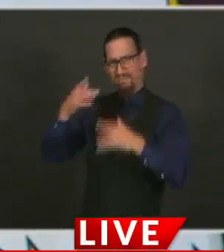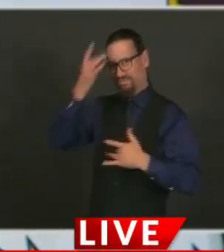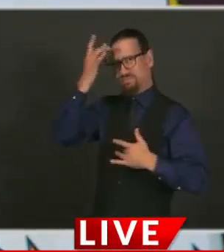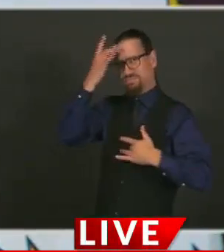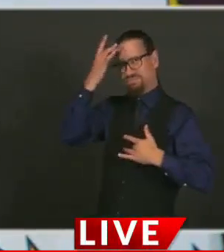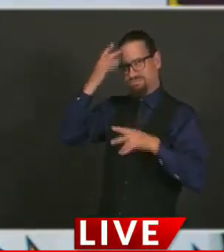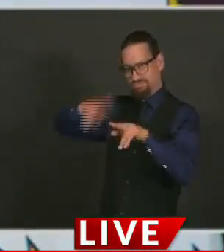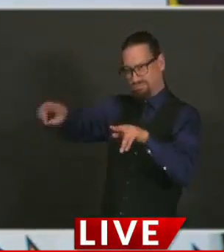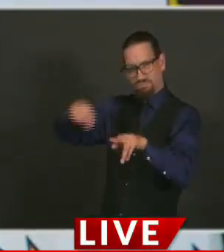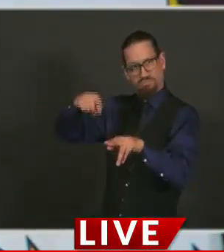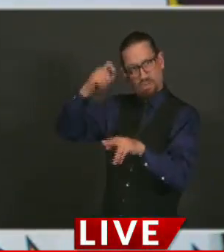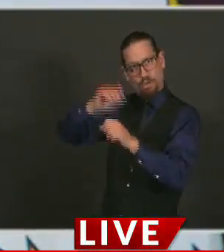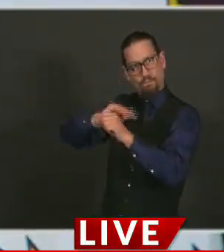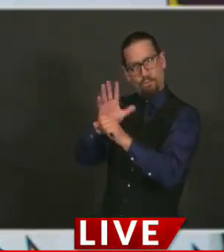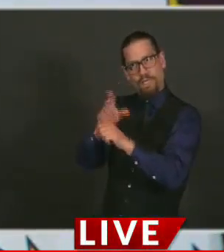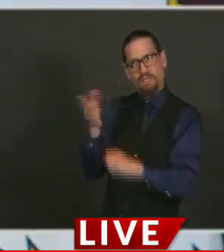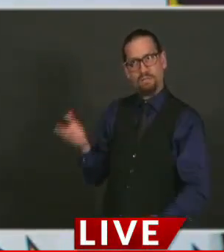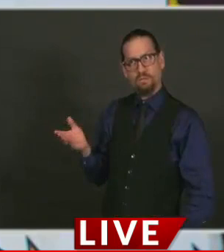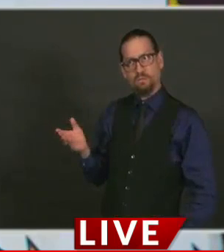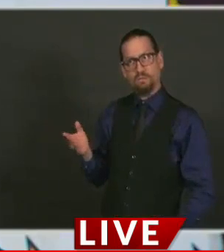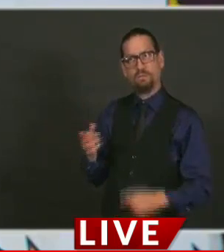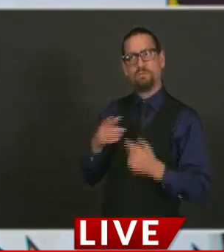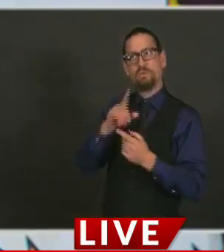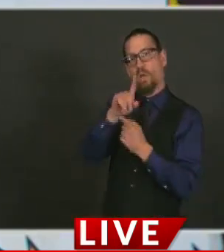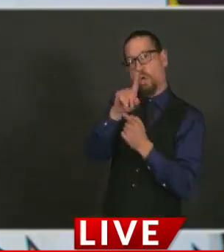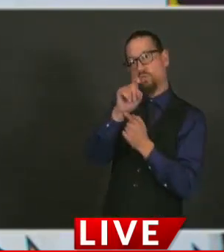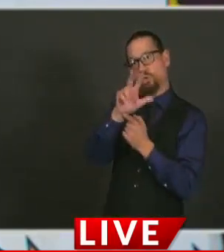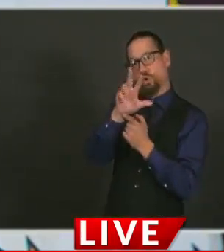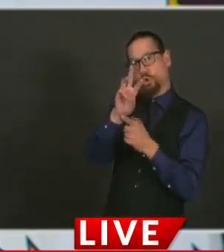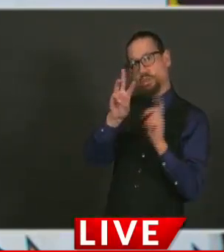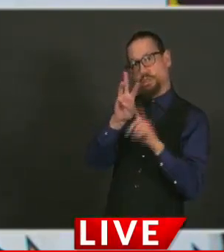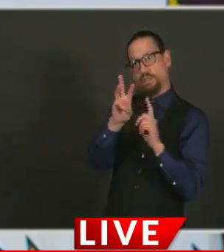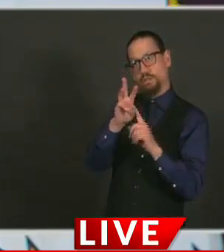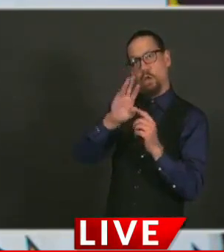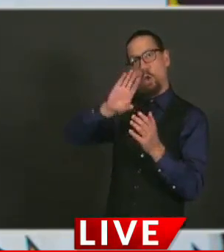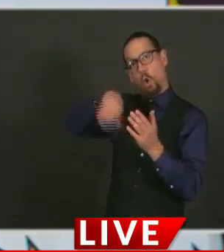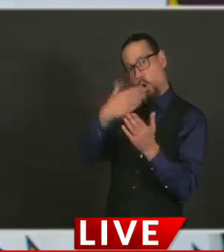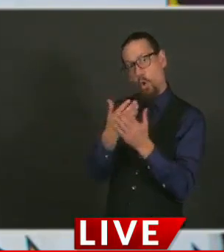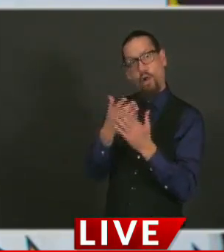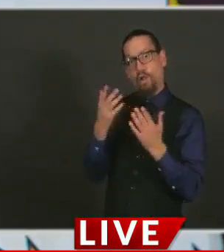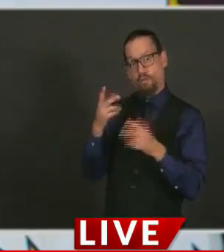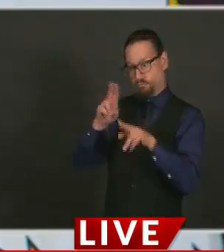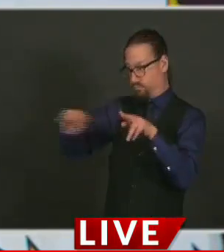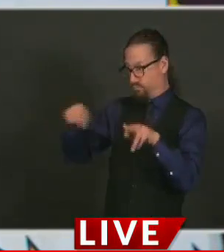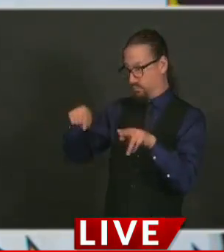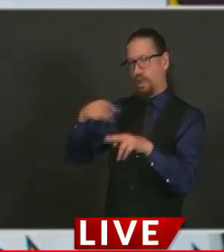YOU. WE HAVE 136 PEOPLE IN THE